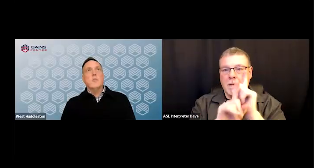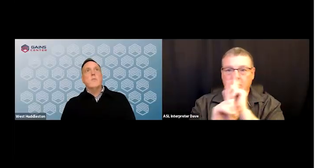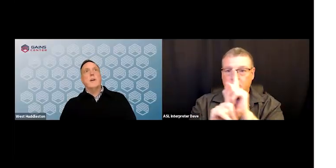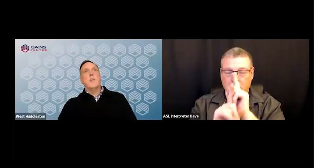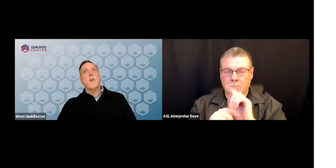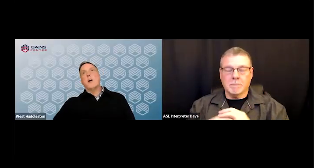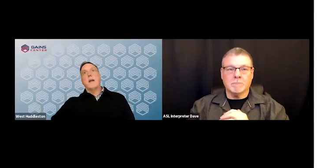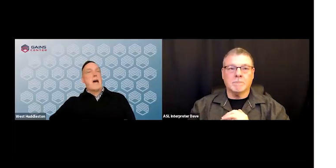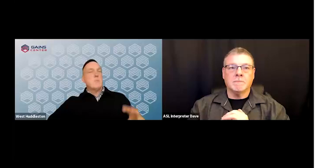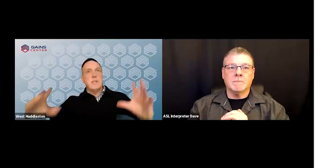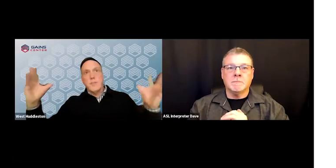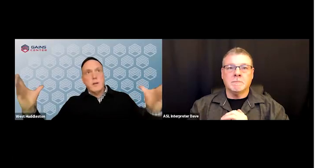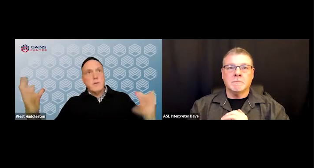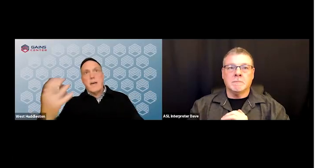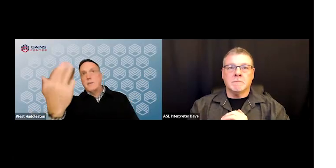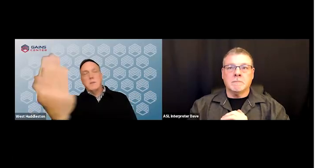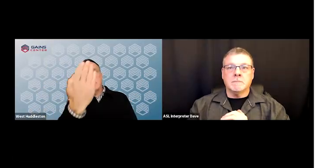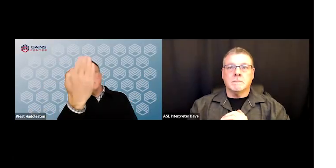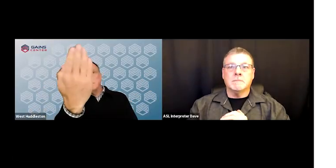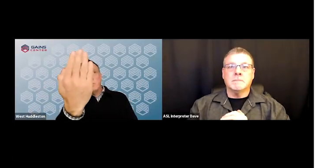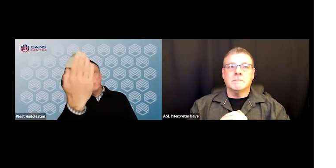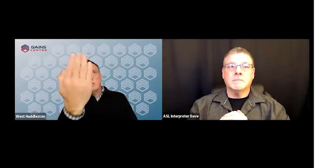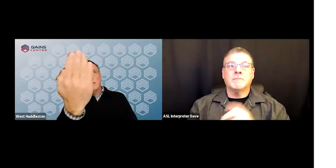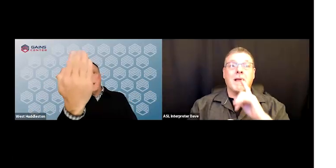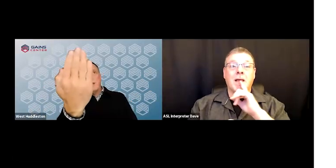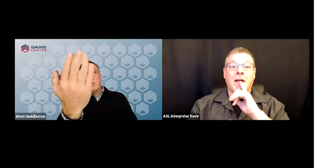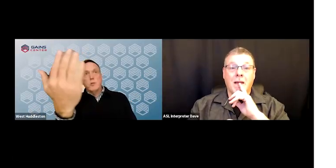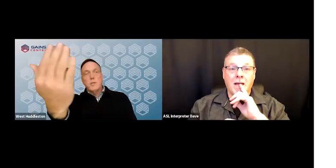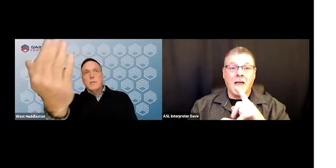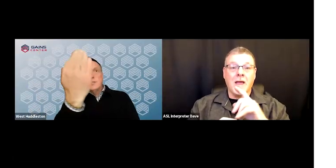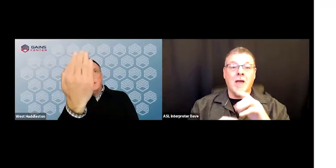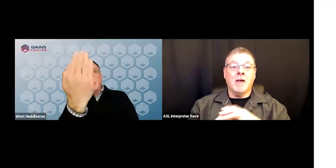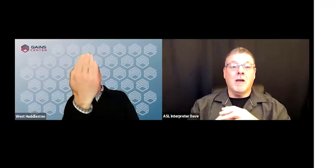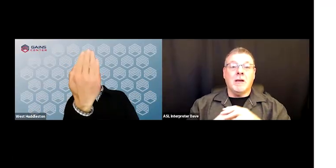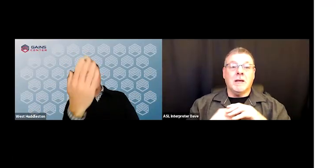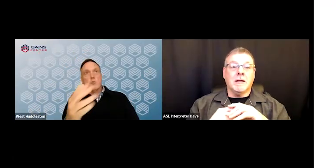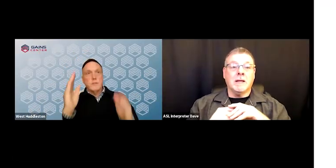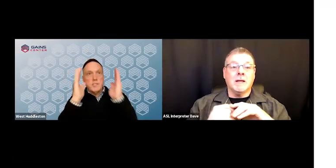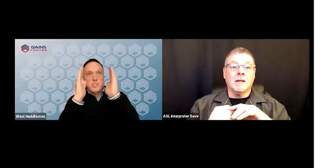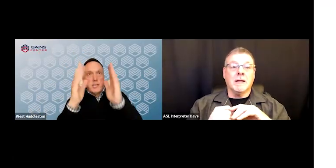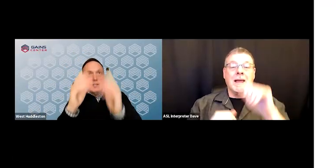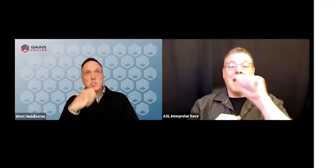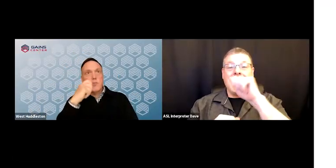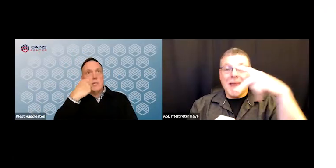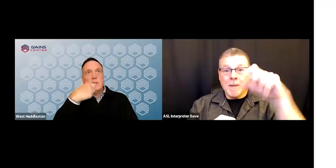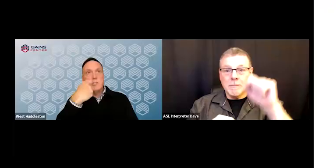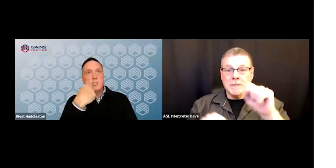So, there are apps out there that will enable an individual to stay in the screen